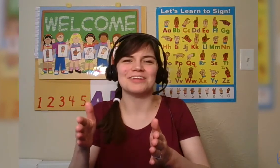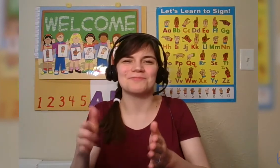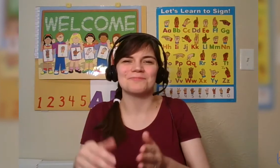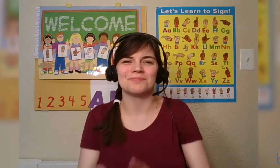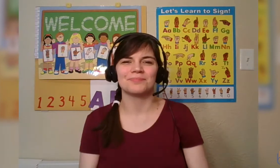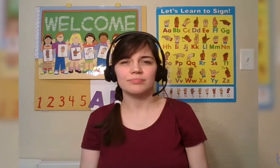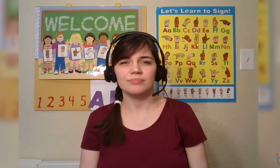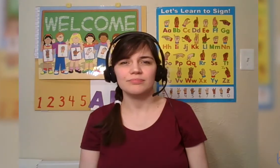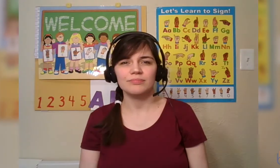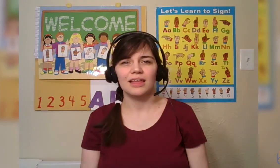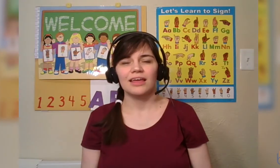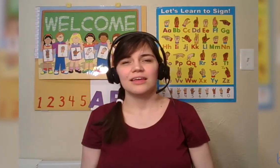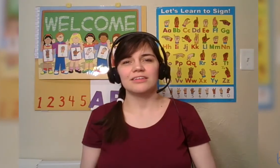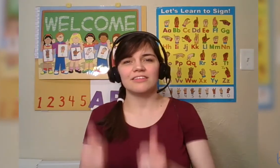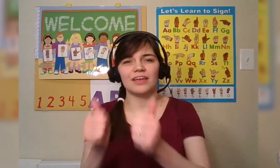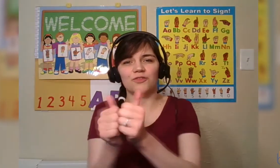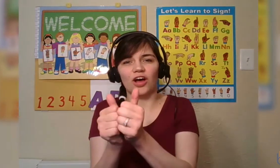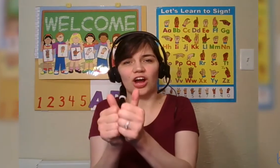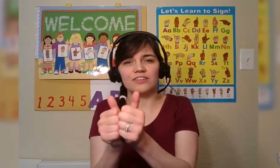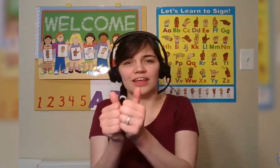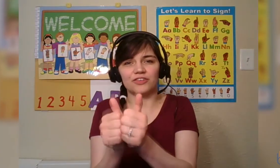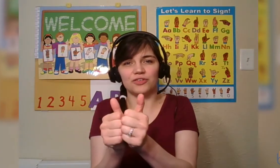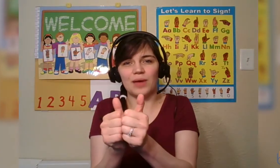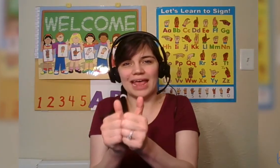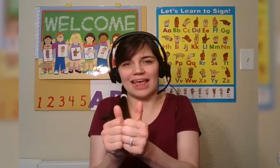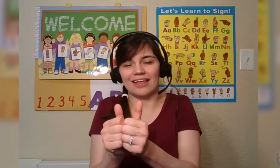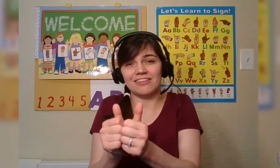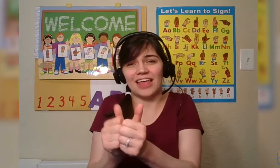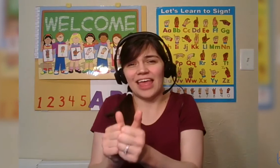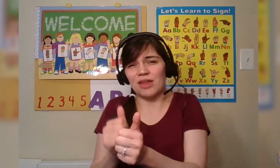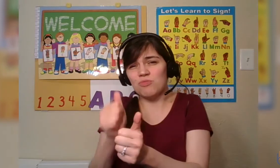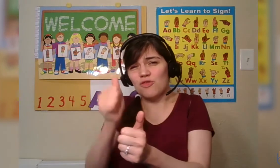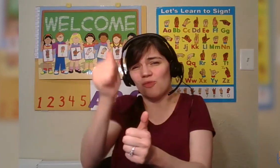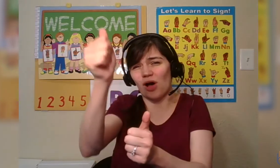To sign "far," take two A-hands and move one